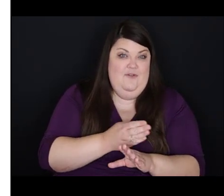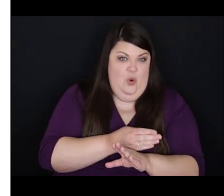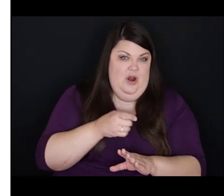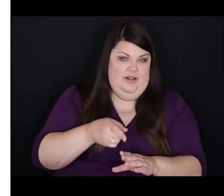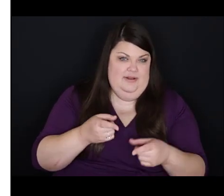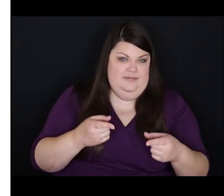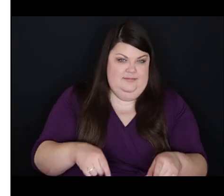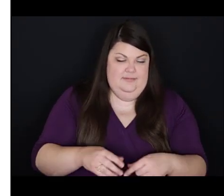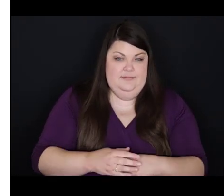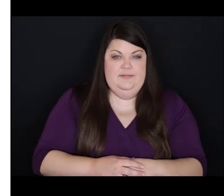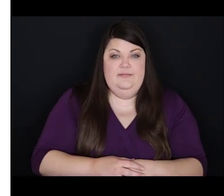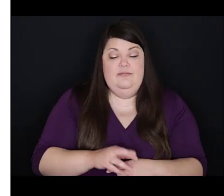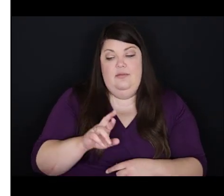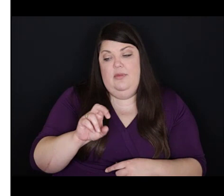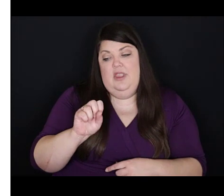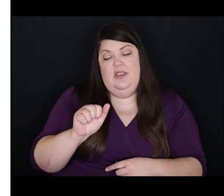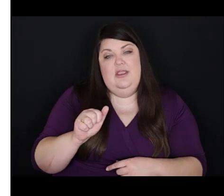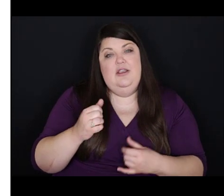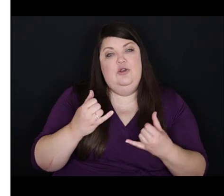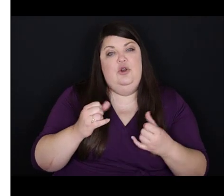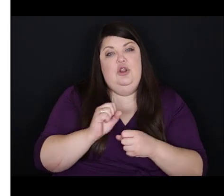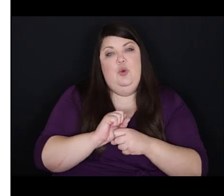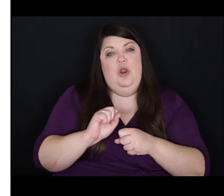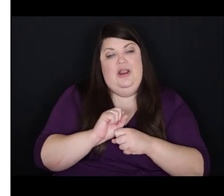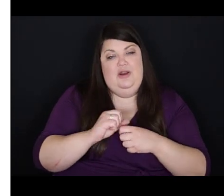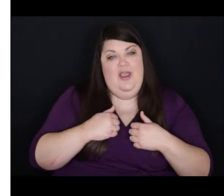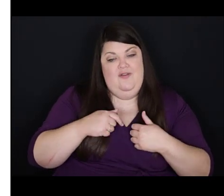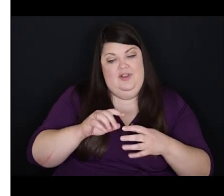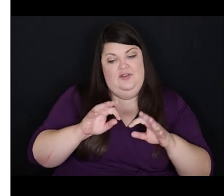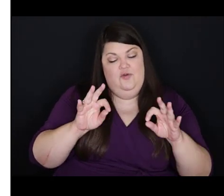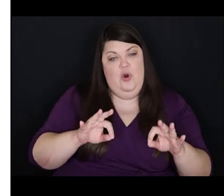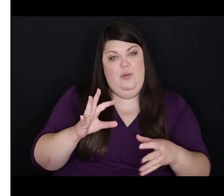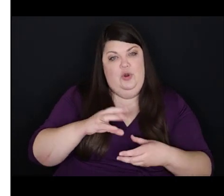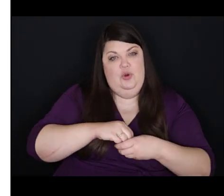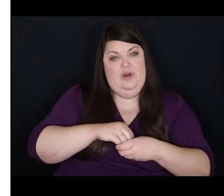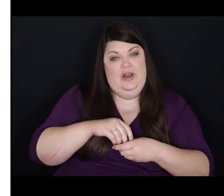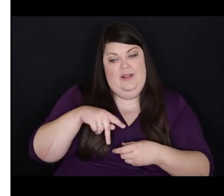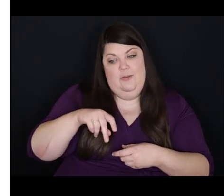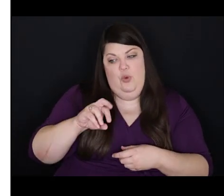RSA is currently working to have this form included in the portal for agencies to